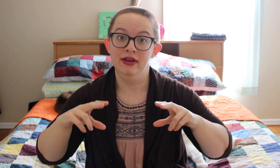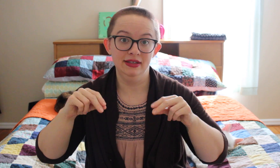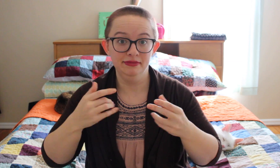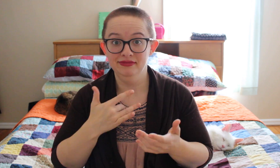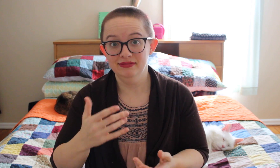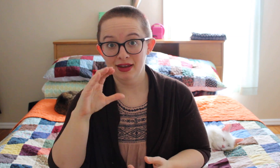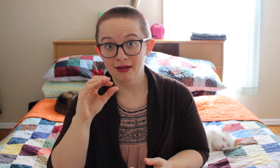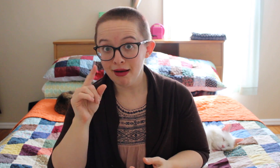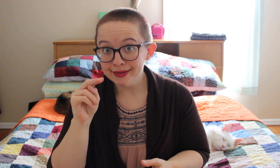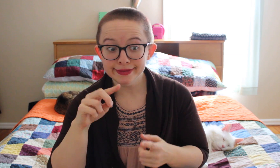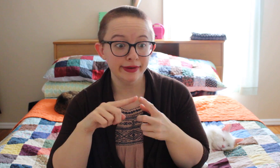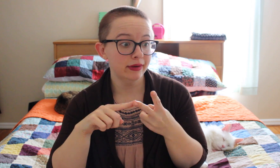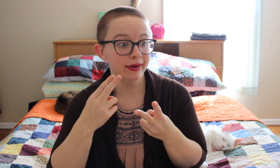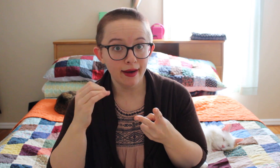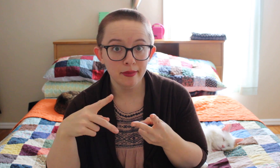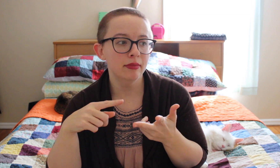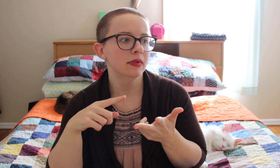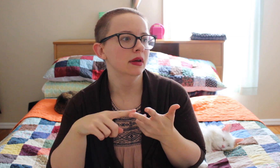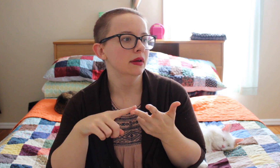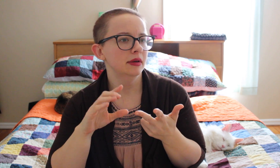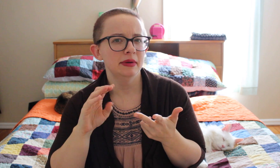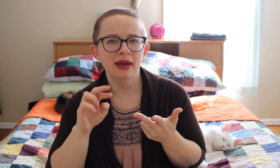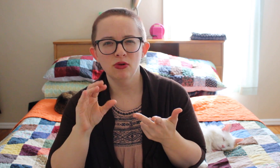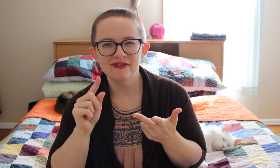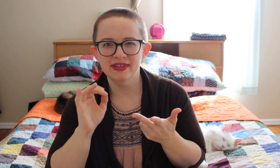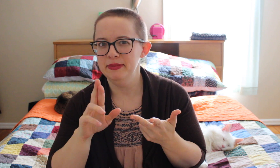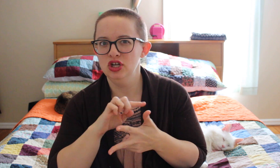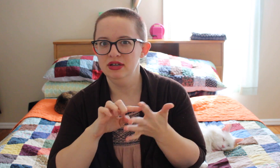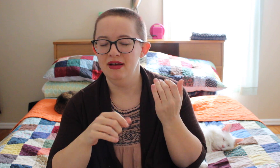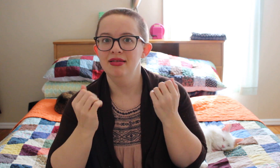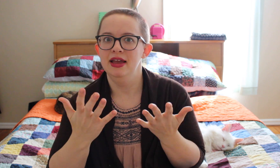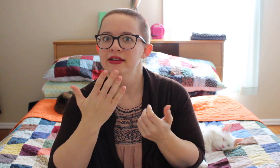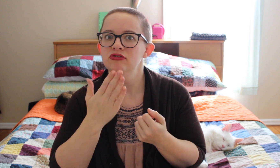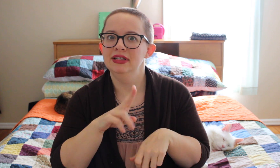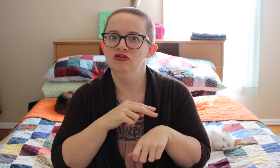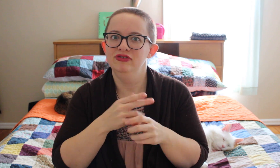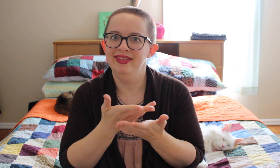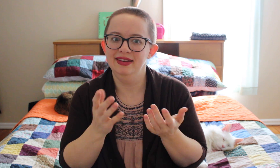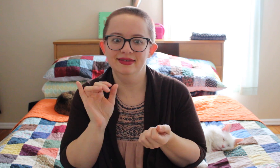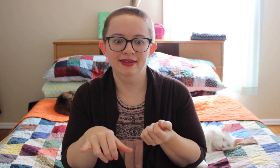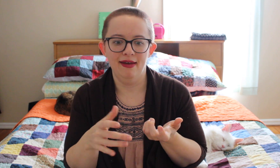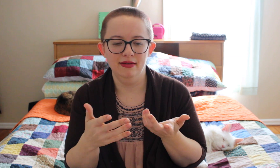So with cloth diapers, there's things like cotton, hemp, microfiber, you know things that are a lot more natural.